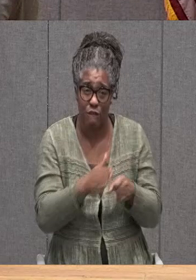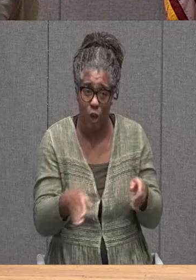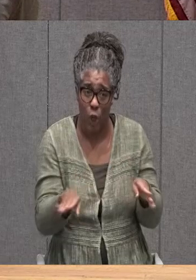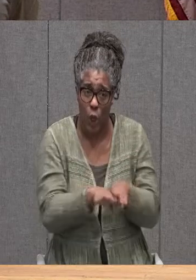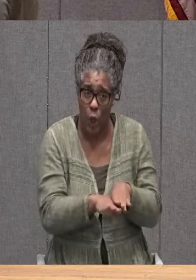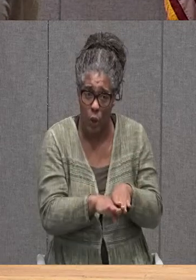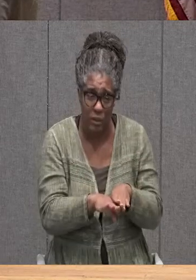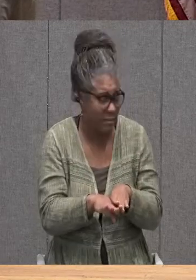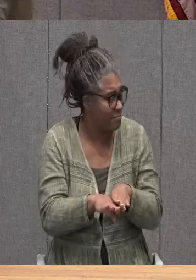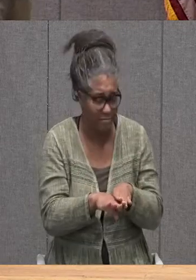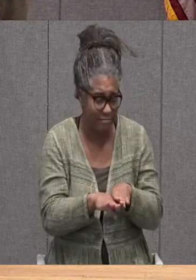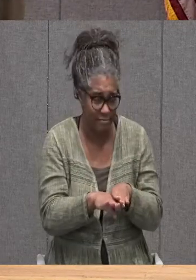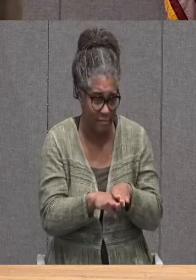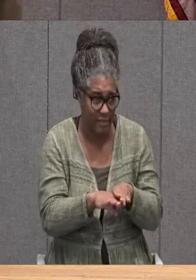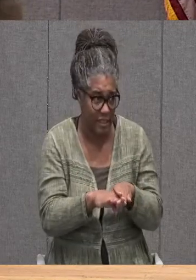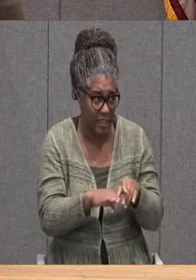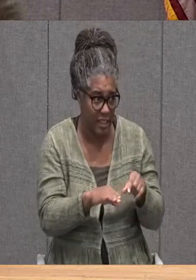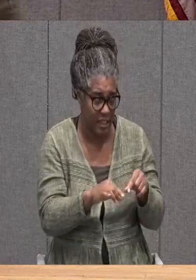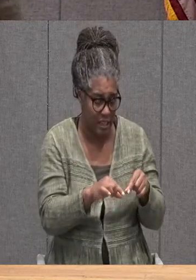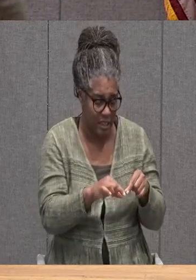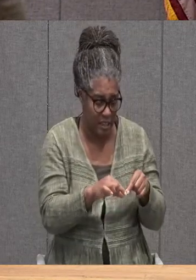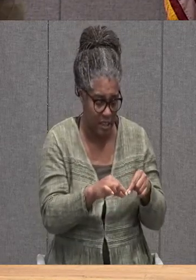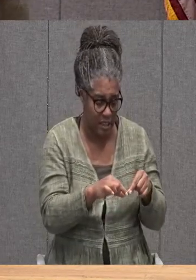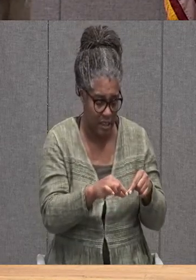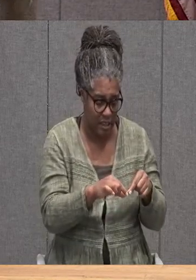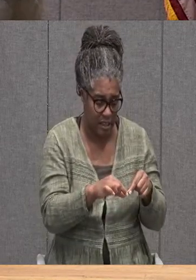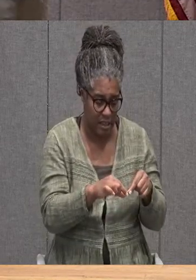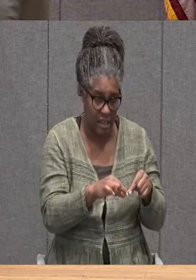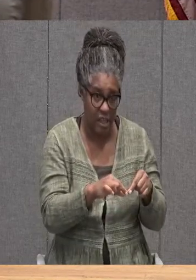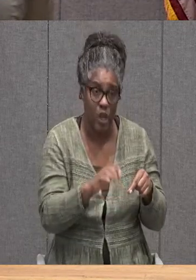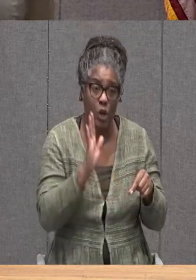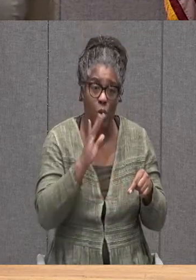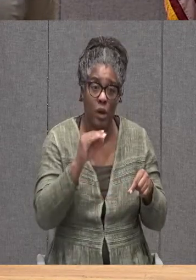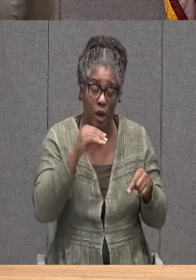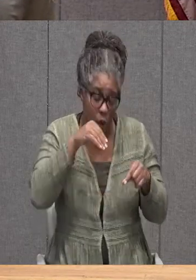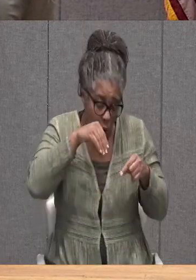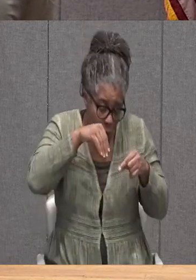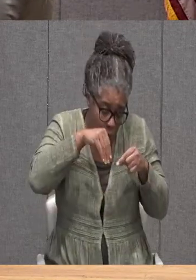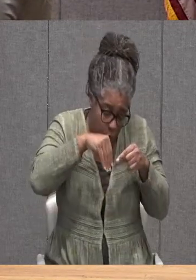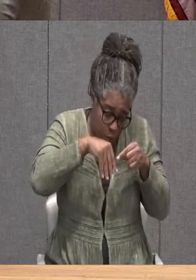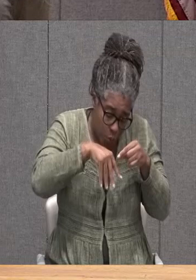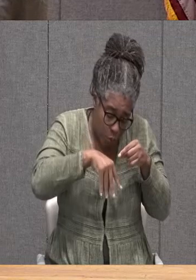and then while you're still breathing in, you're gonna finish zipping it, so it will go kinda like this.